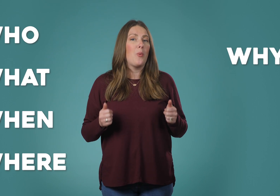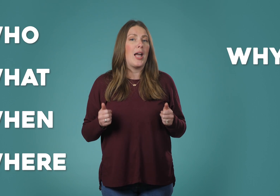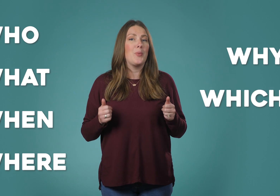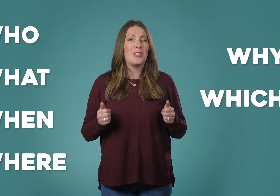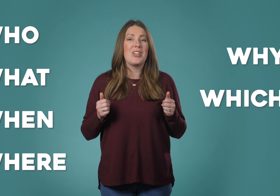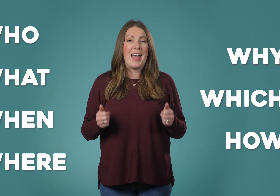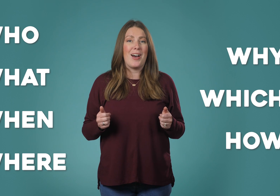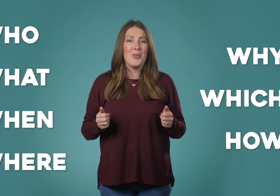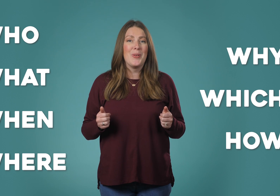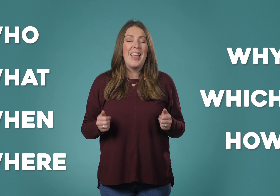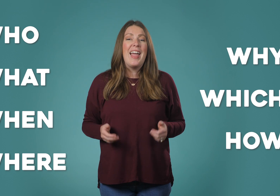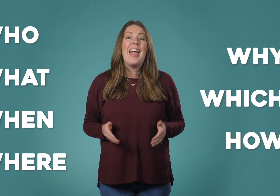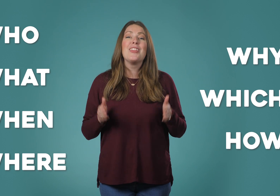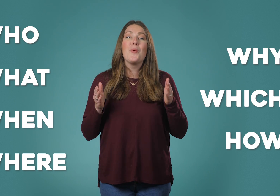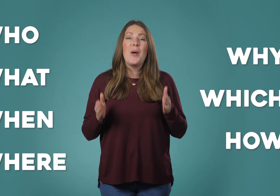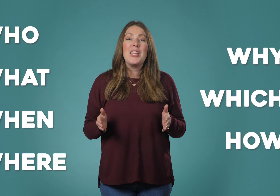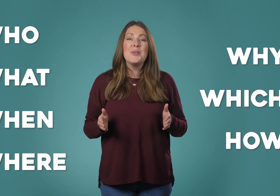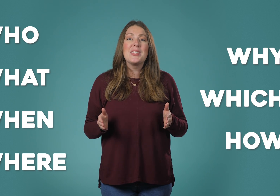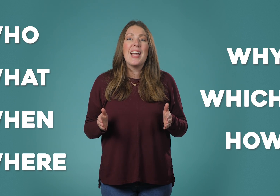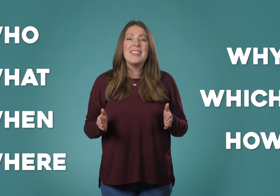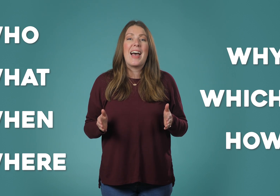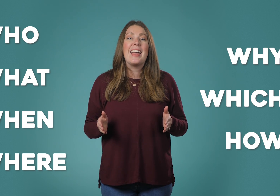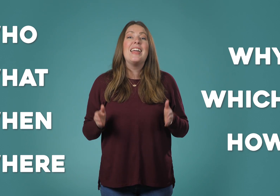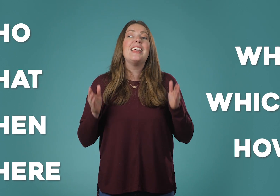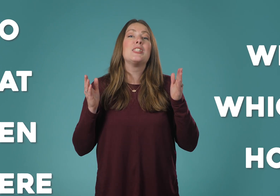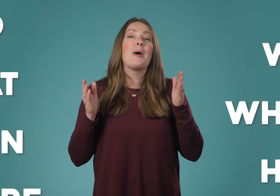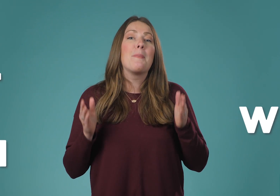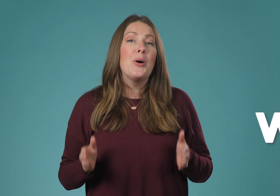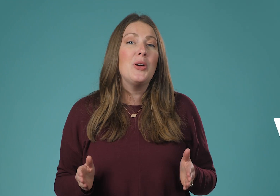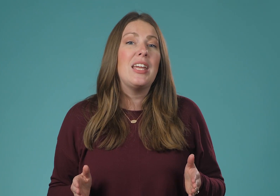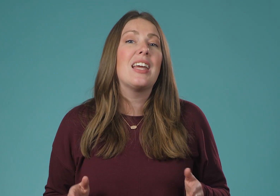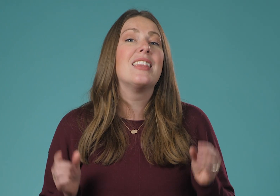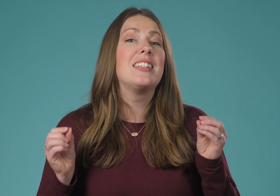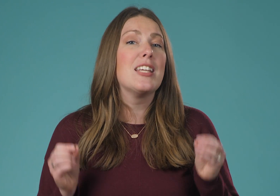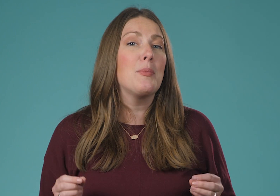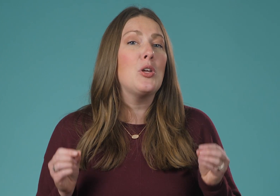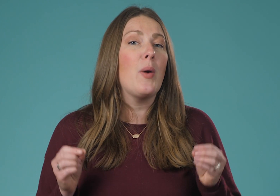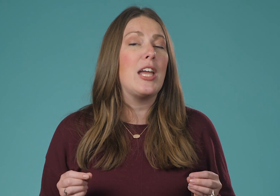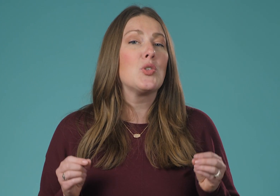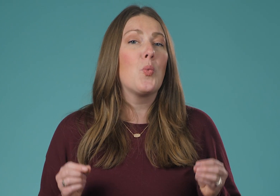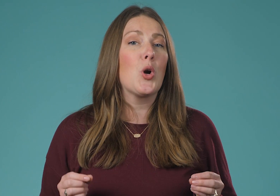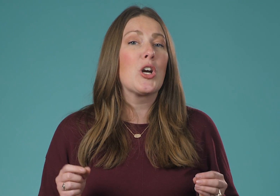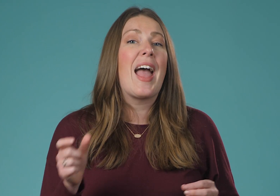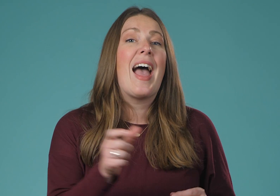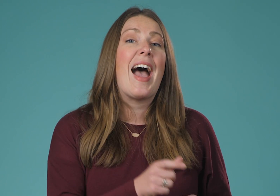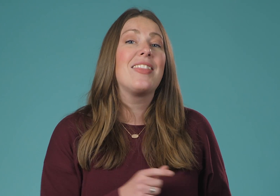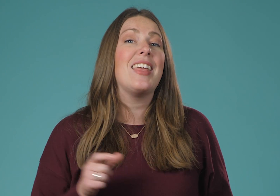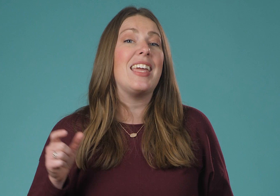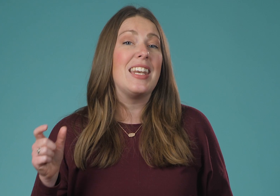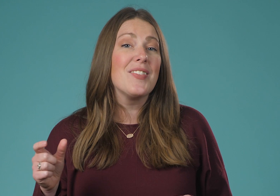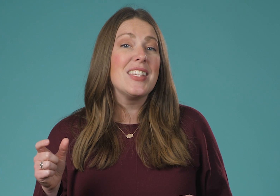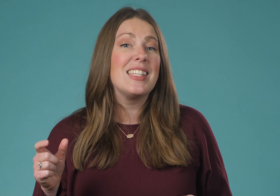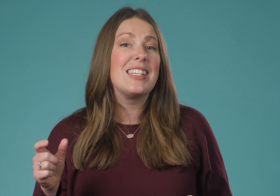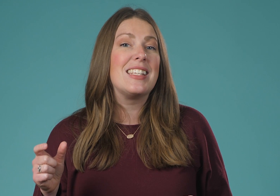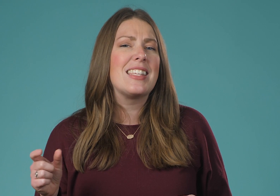why, which, and how. And the way you sign that is by putting the wh-word at the end of the sentence